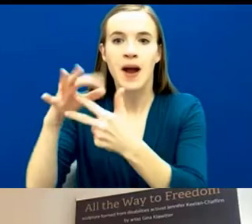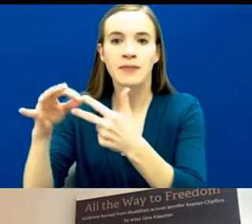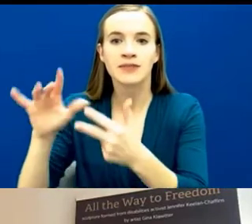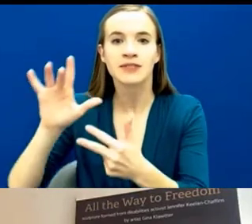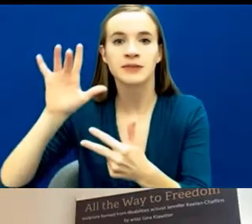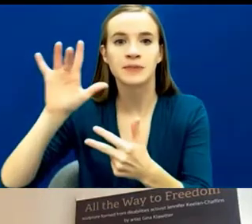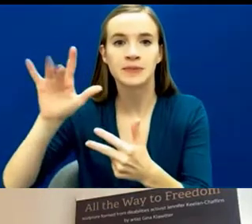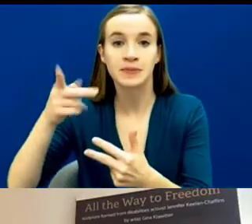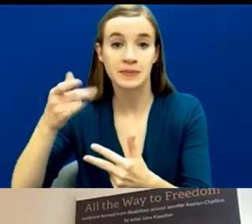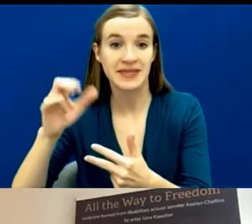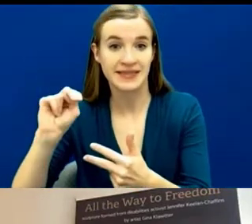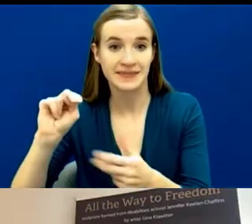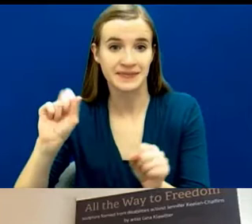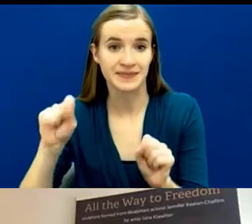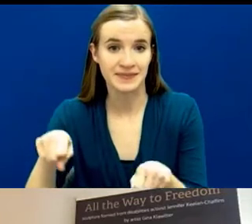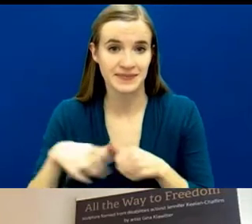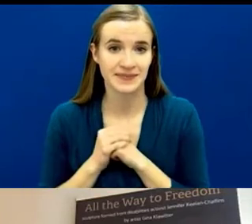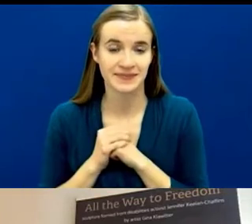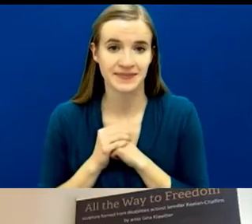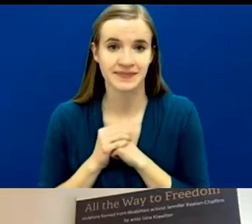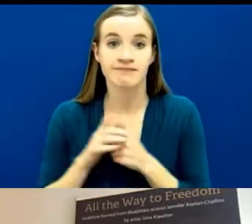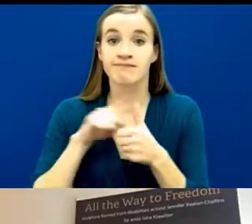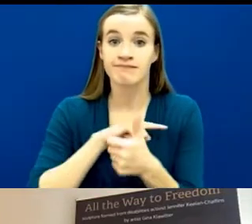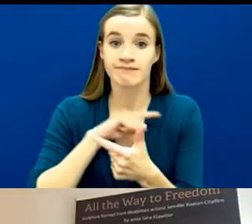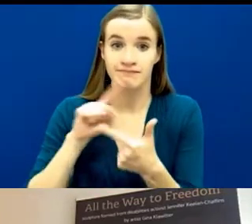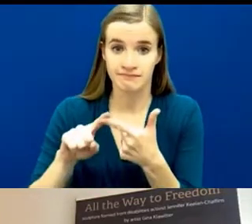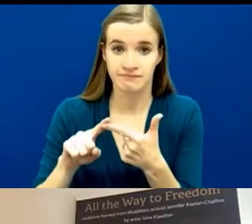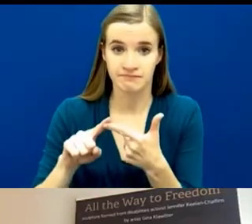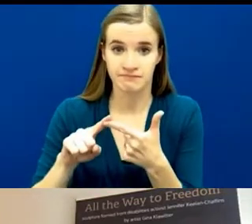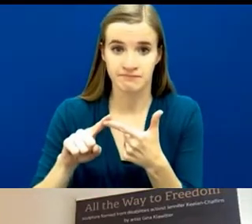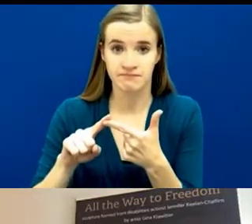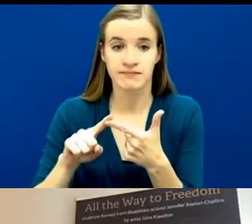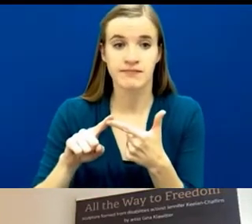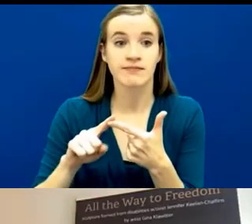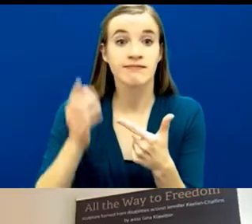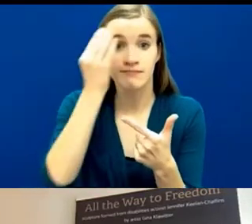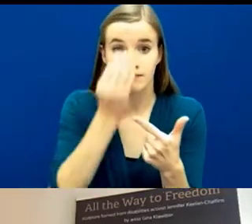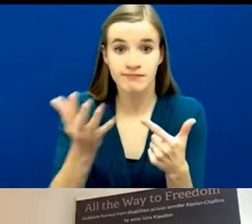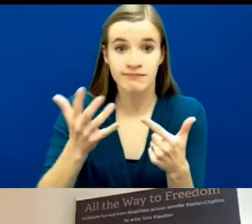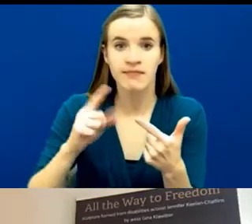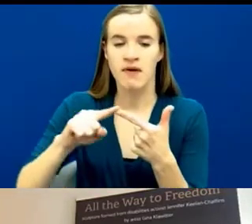click "pin". The other thing we can do is we have a closed captioning option